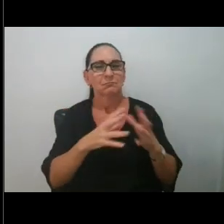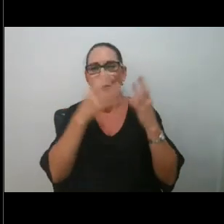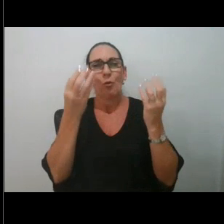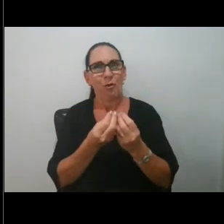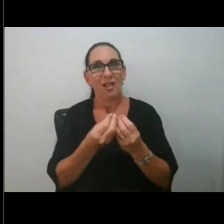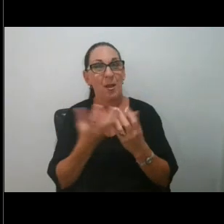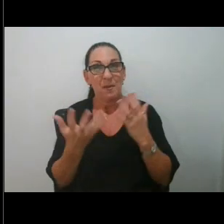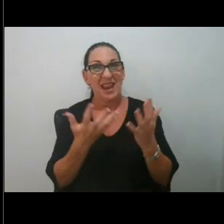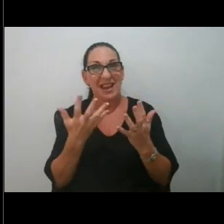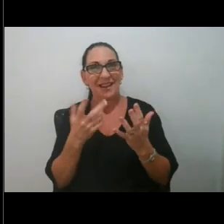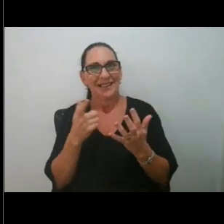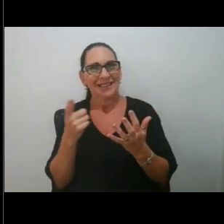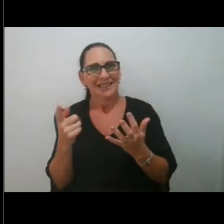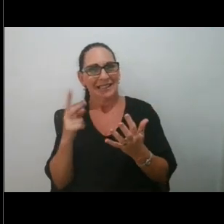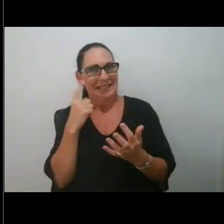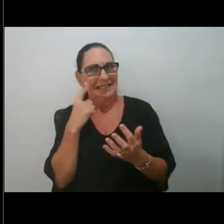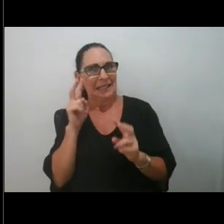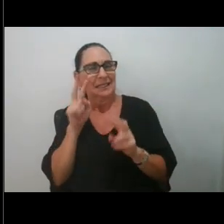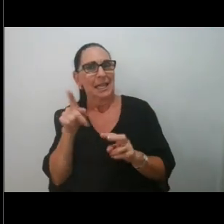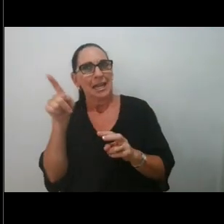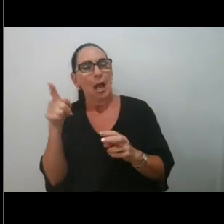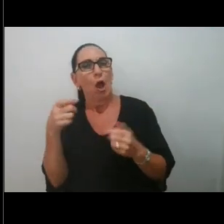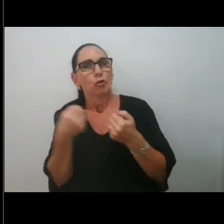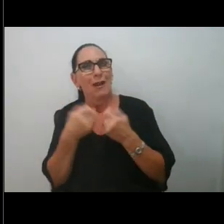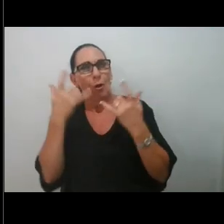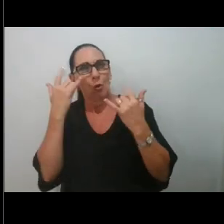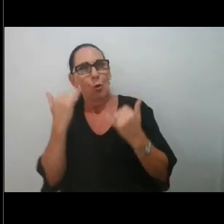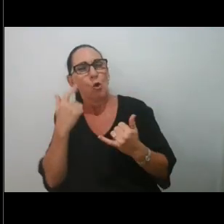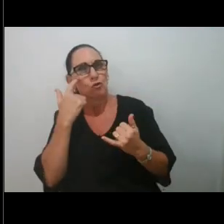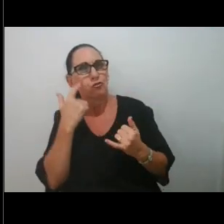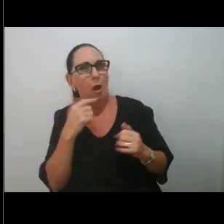is trying to look at a person and say how can we help you not just with your drug and